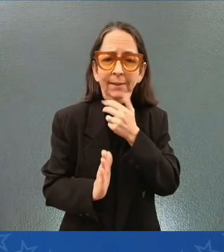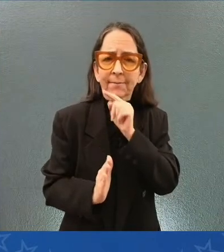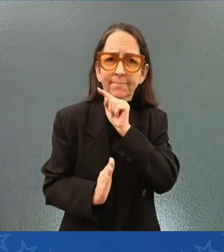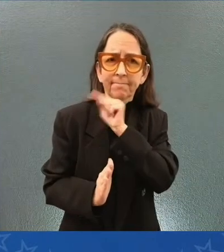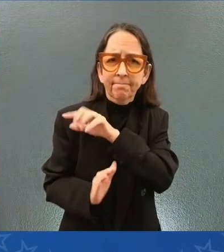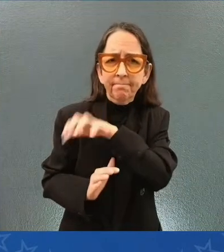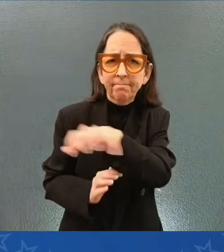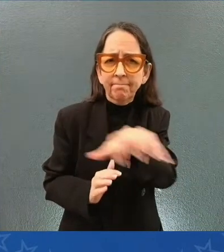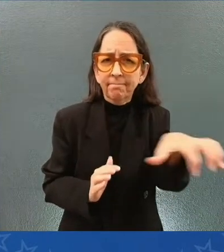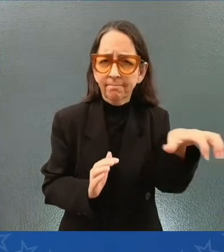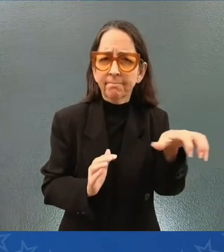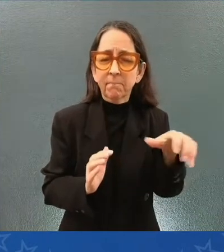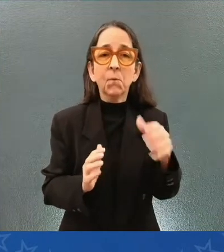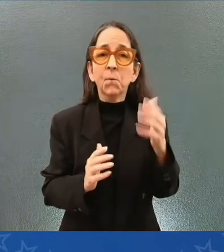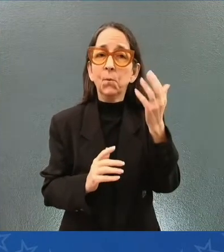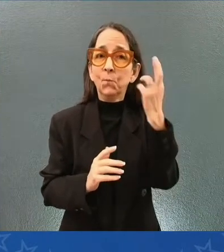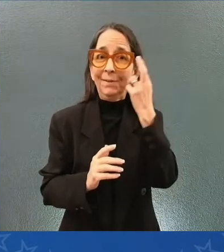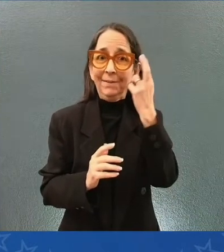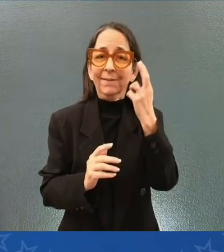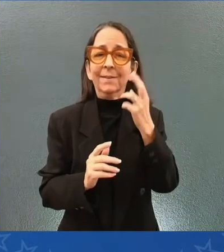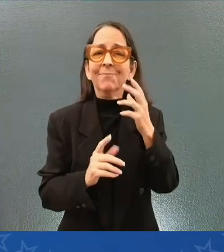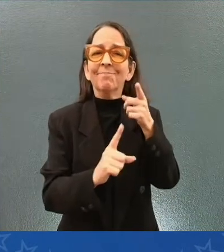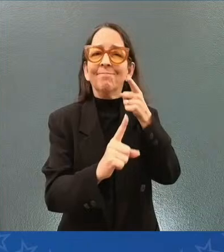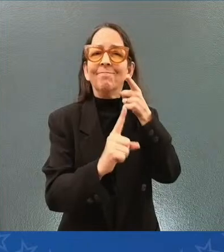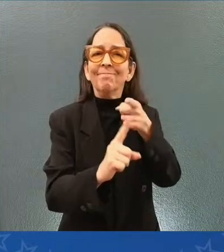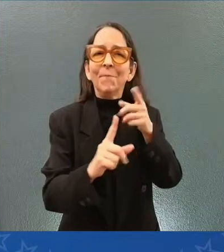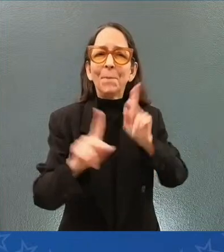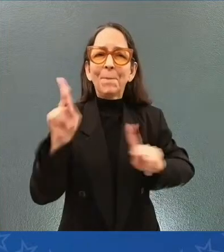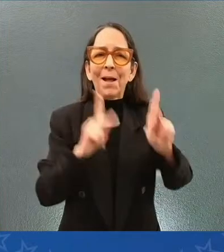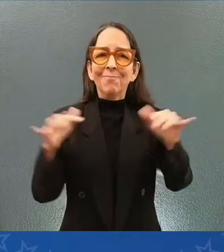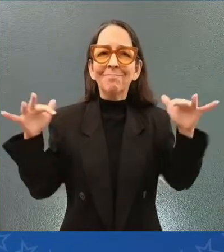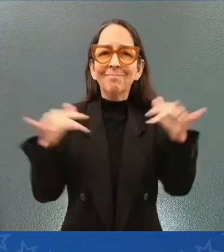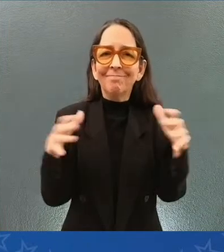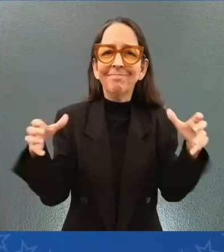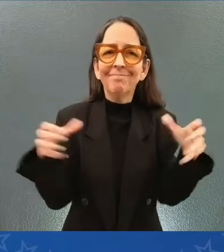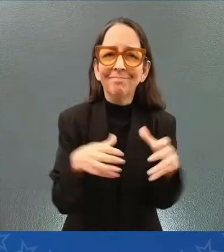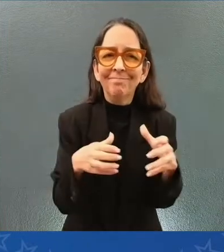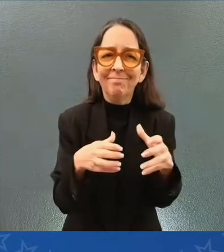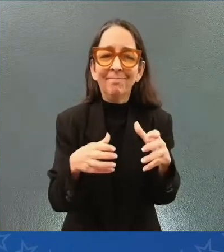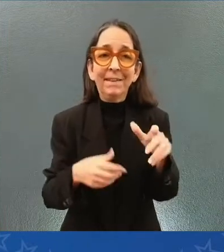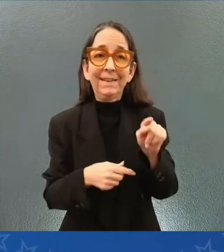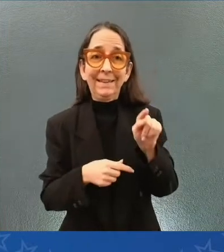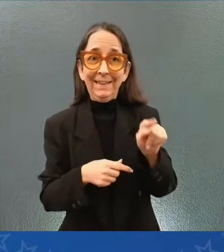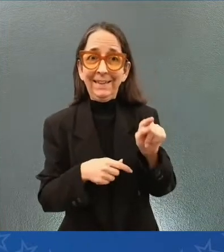His World Central Kitchen revolutionized humanitarian assistance by mobilizing fellow chefs